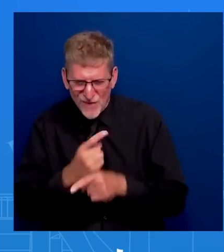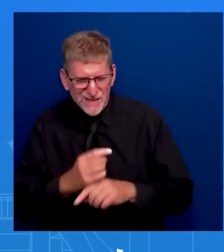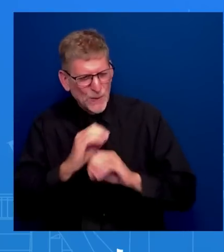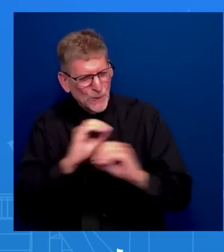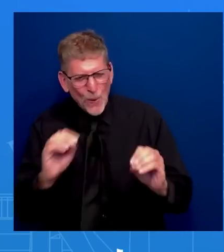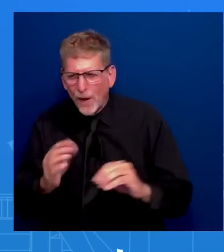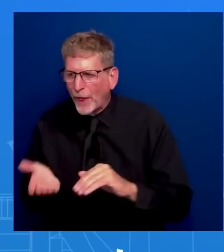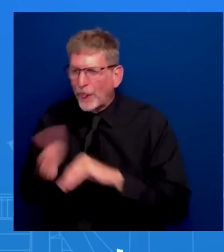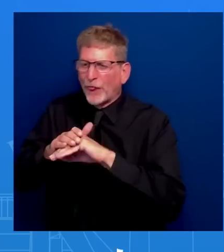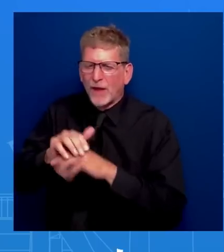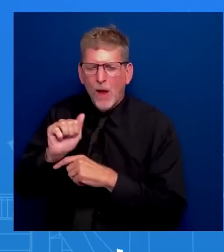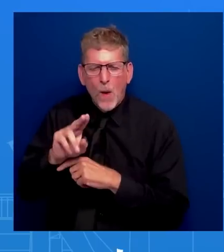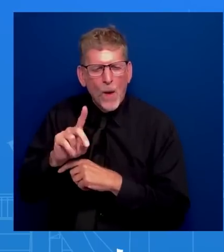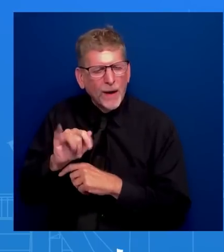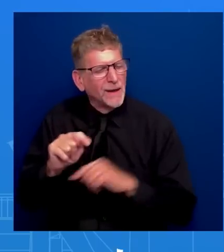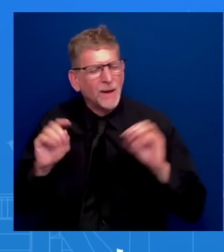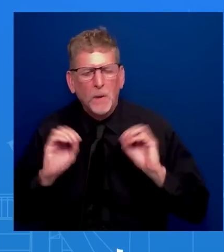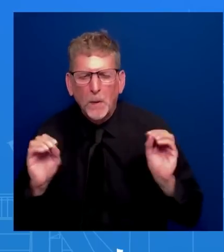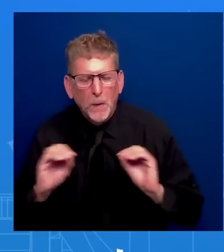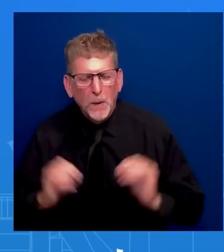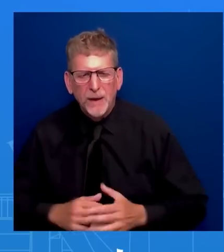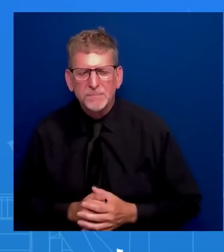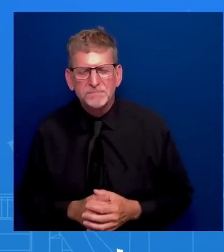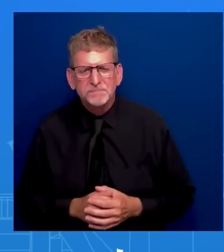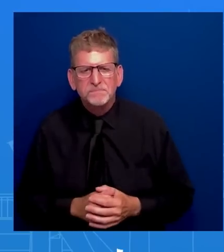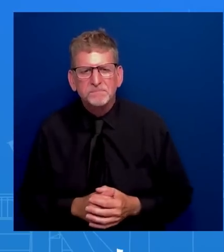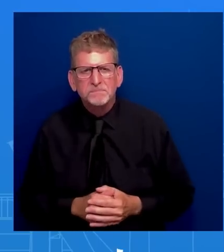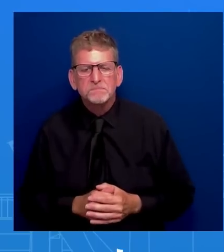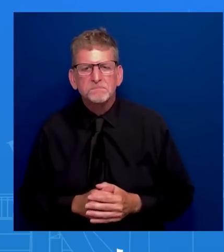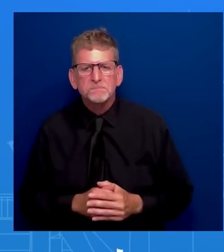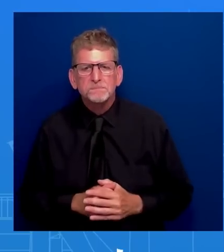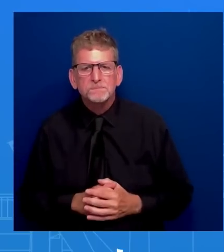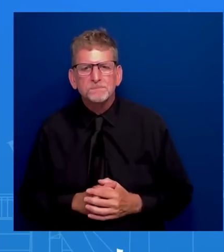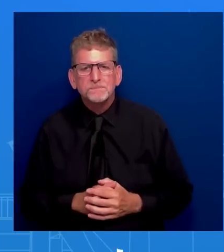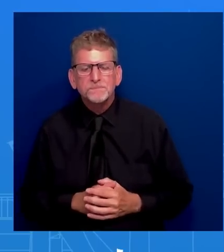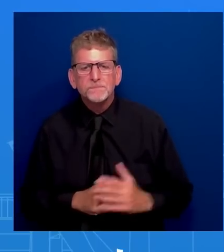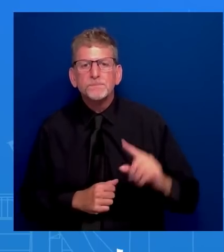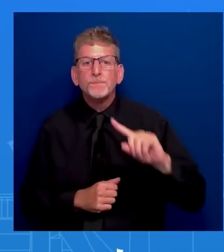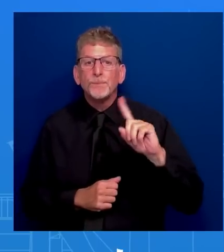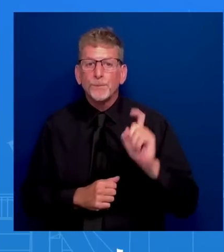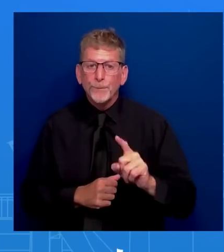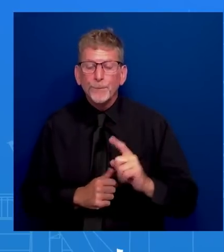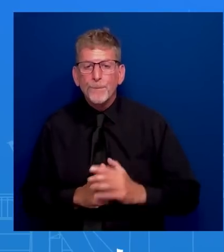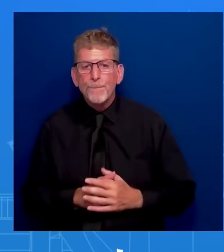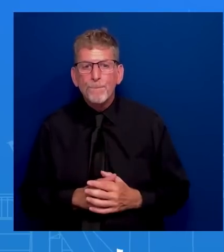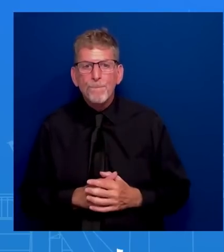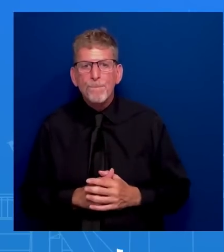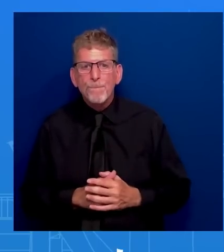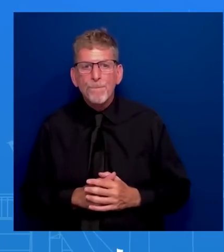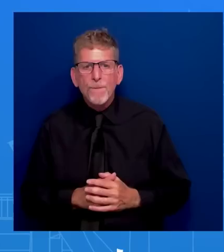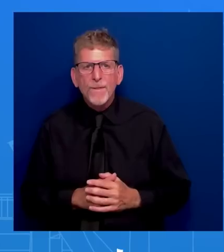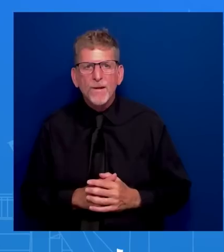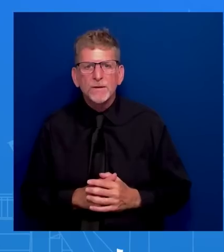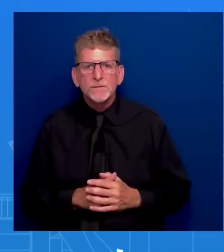Former Vice President Pence called on the Attorney General to provide a full accounting of the FBI search at Mar-a-Lago.